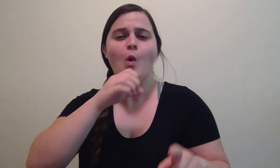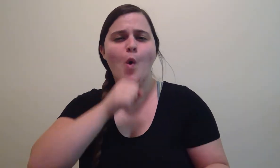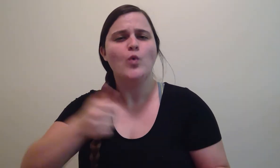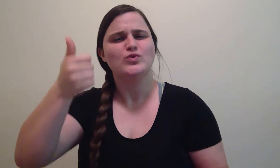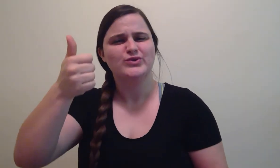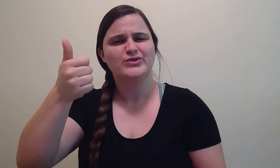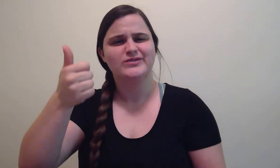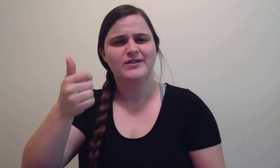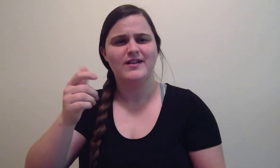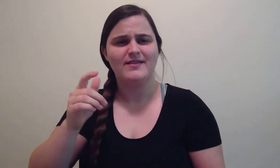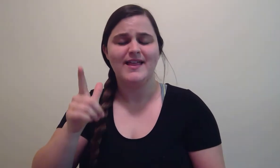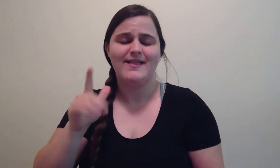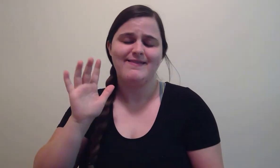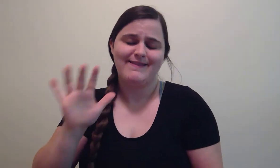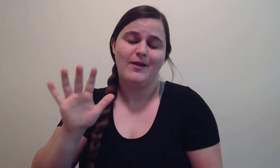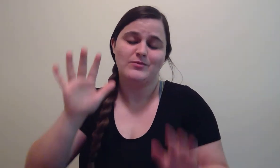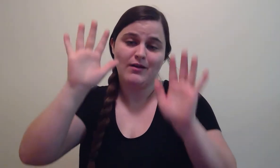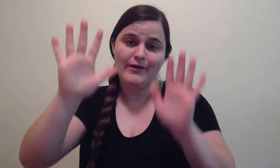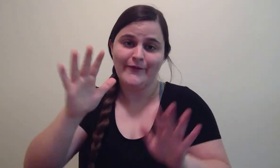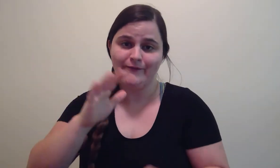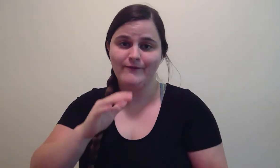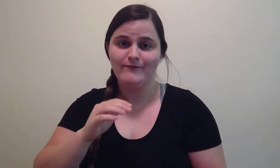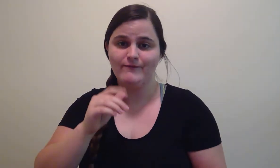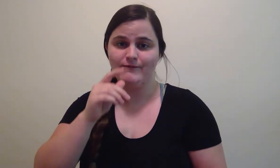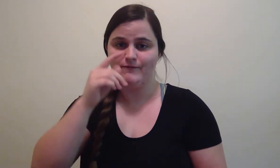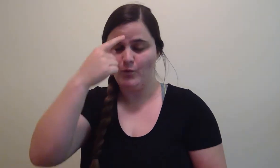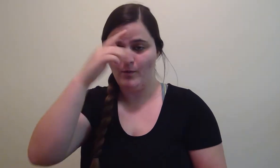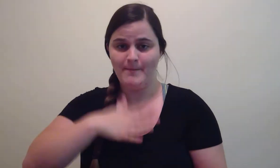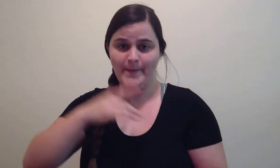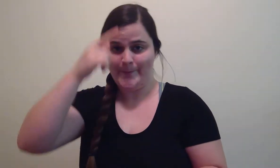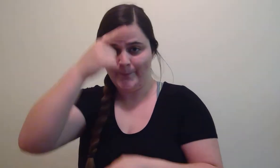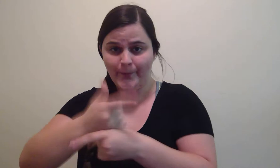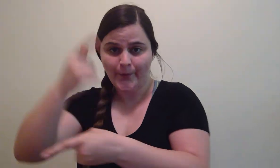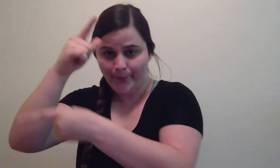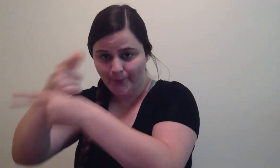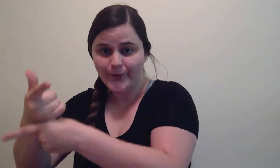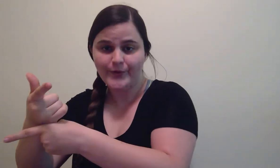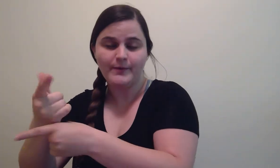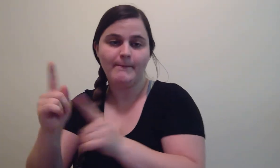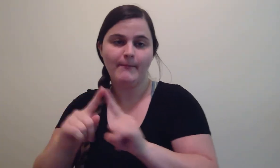Oh, there were kids, but every one of them was older. that was dandy for my brothers,